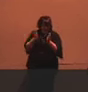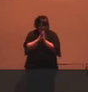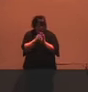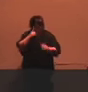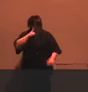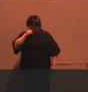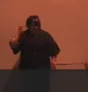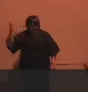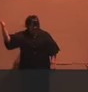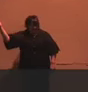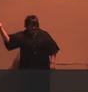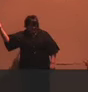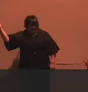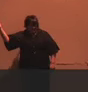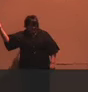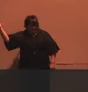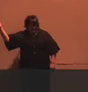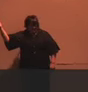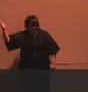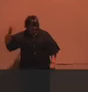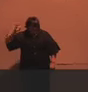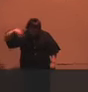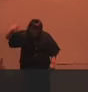this rather crazy project.